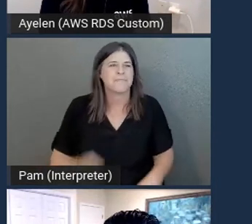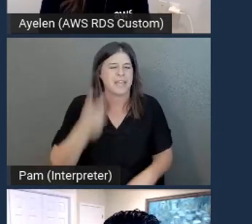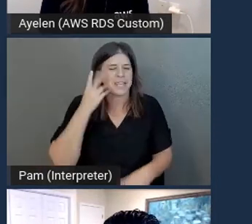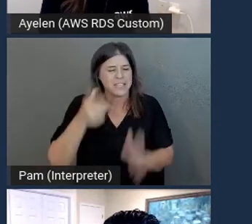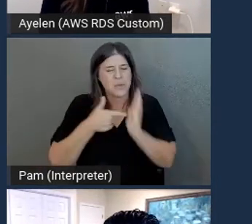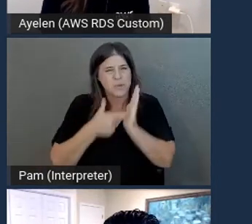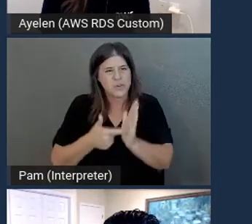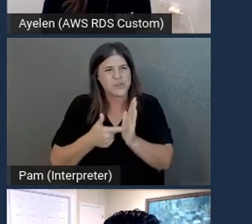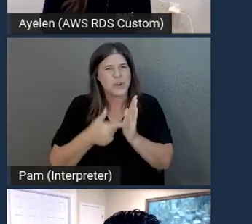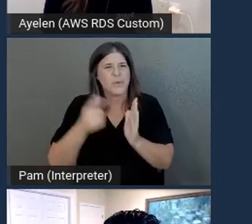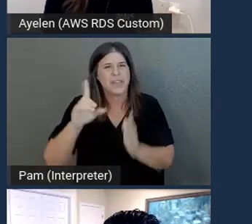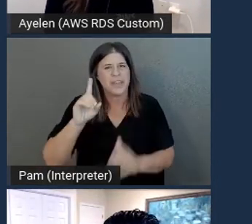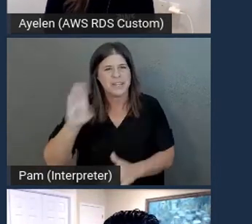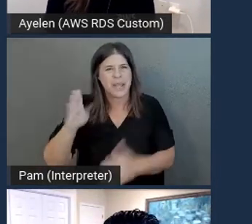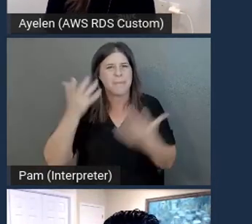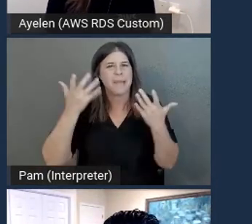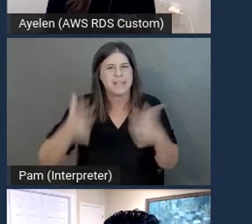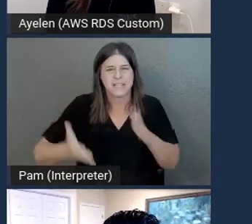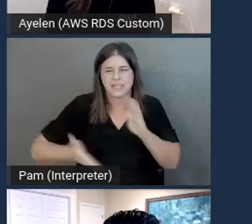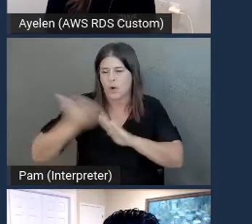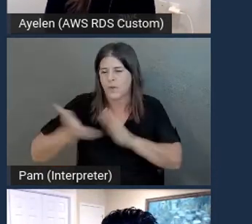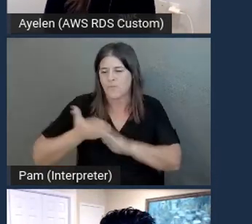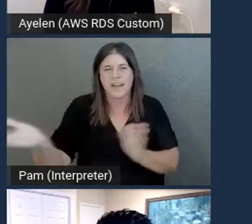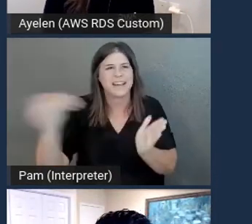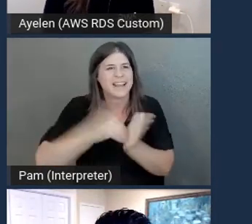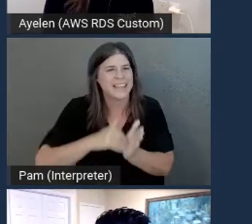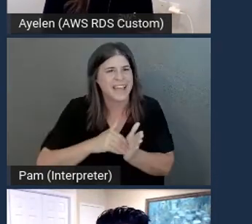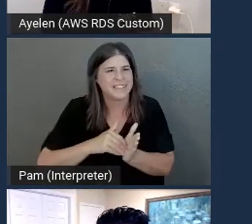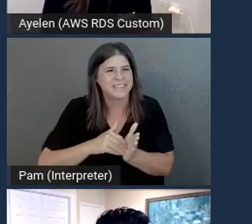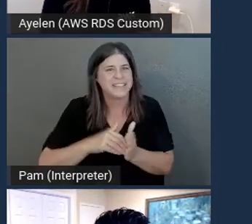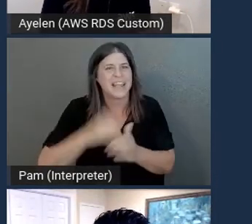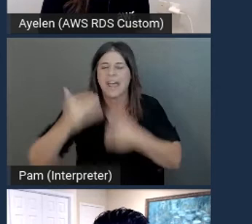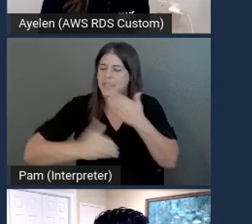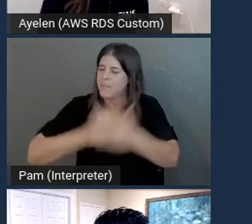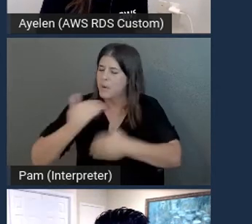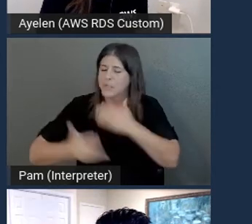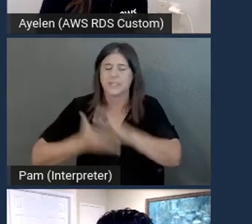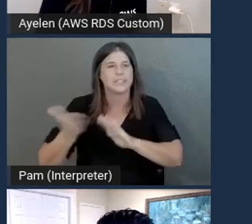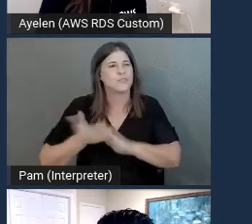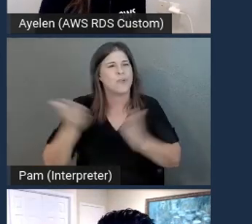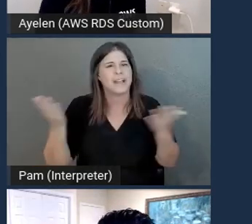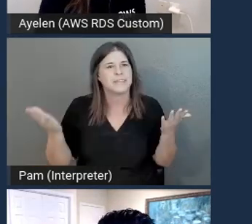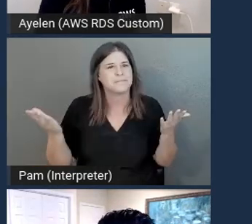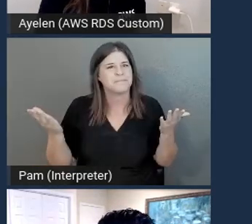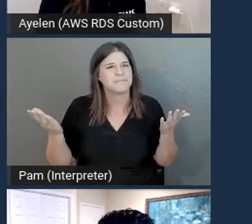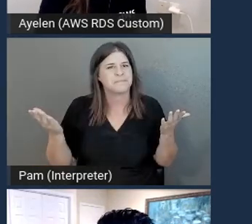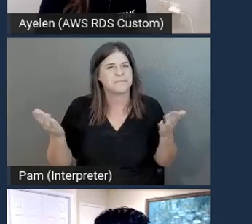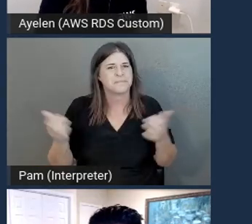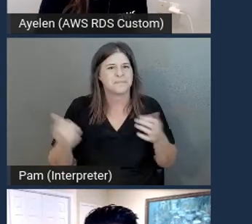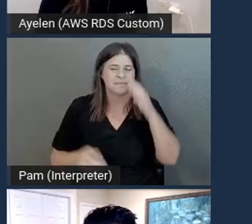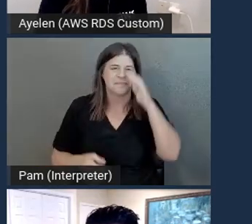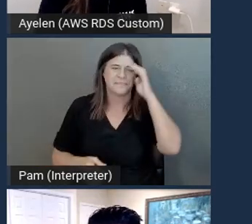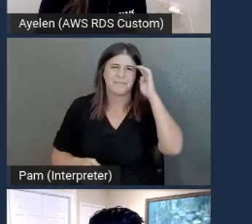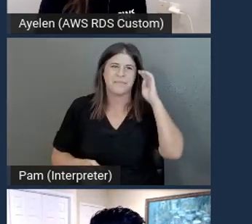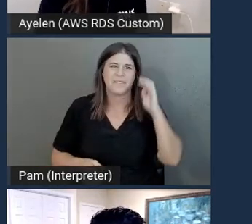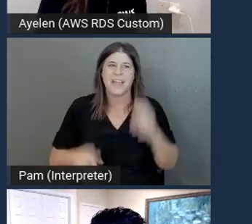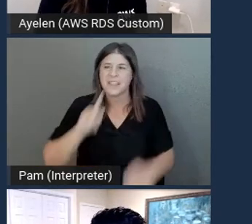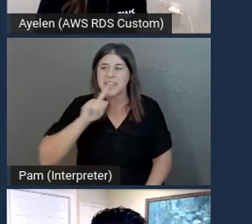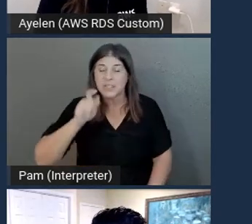the database is already up again. And the process is running. This is really cool. This is really nice.